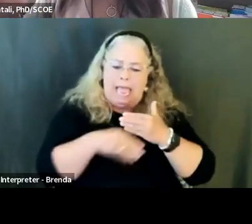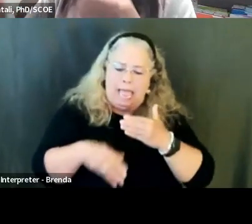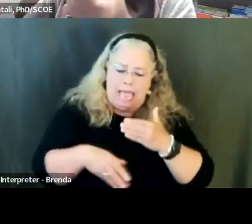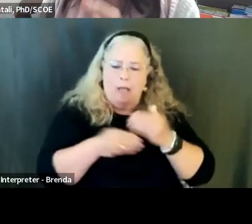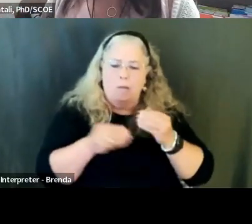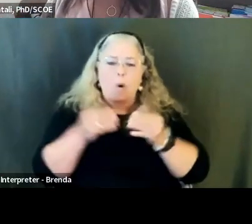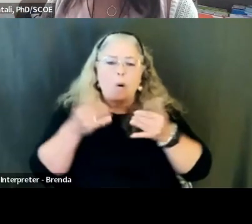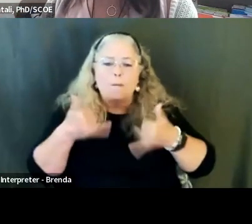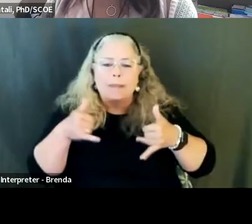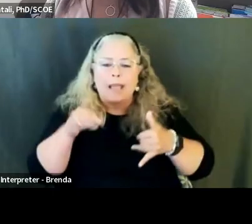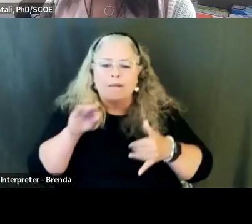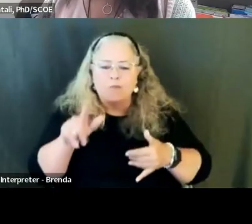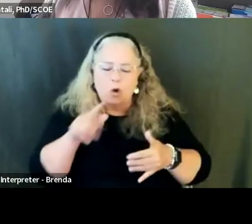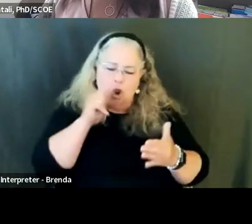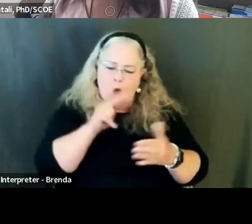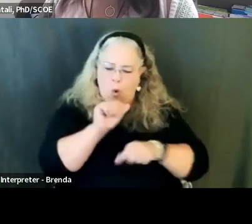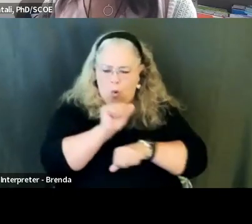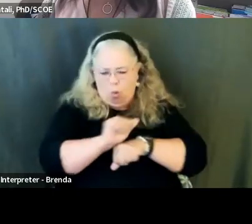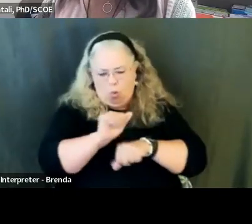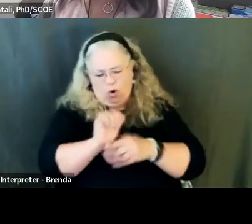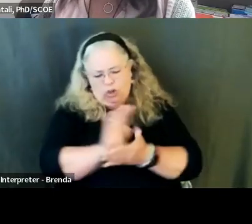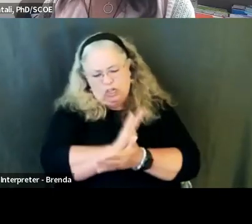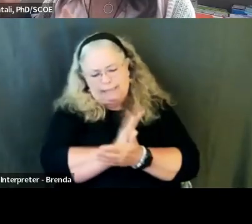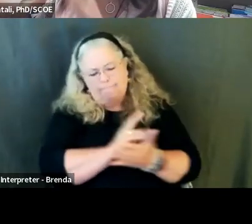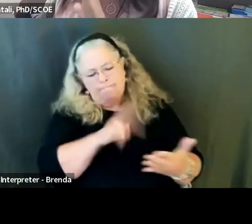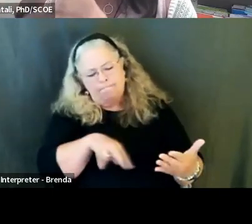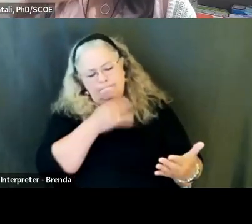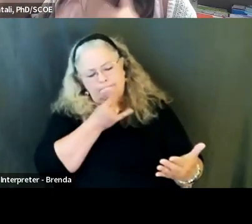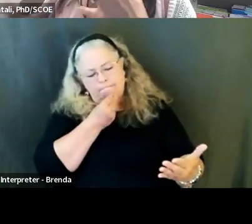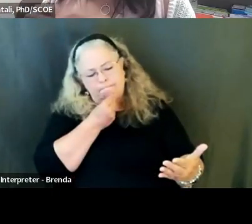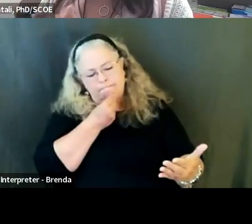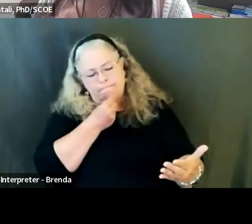We're gonna look at that worksheet and say “You know what? Let's take that into a really active